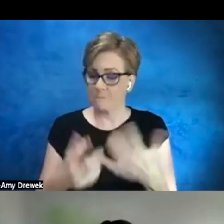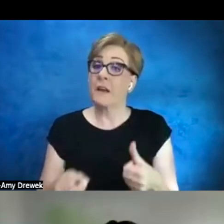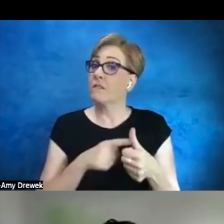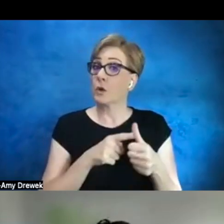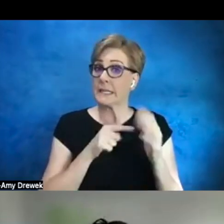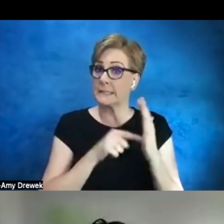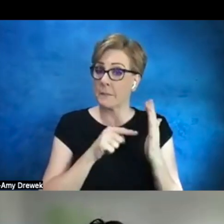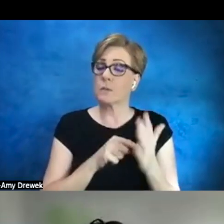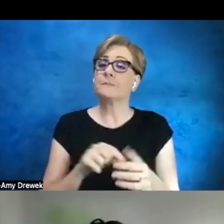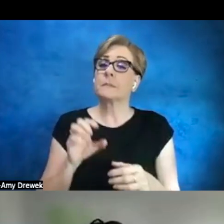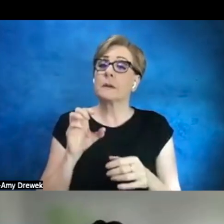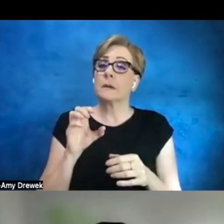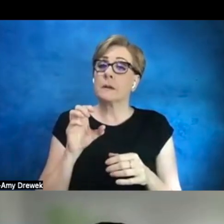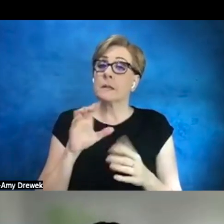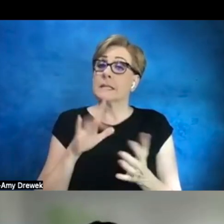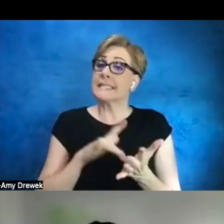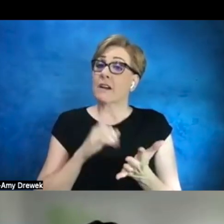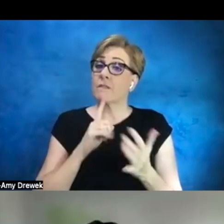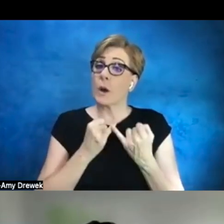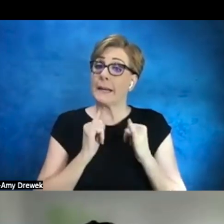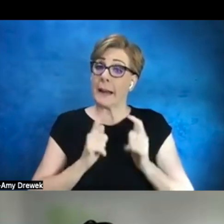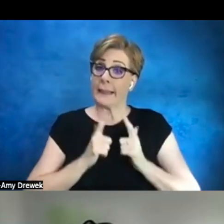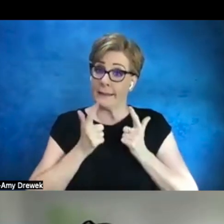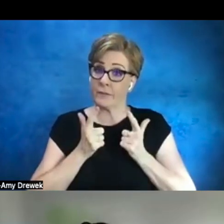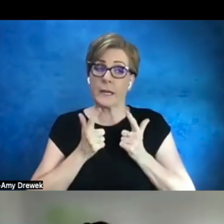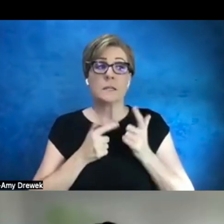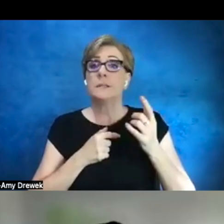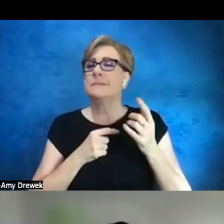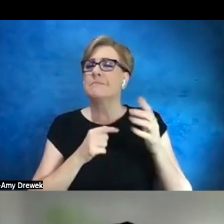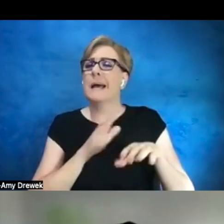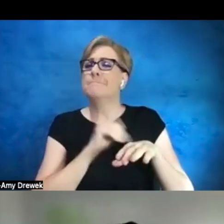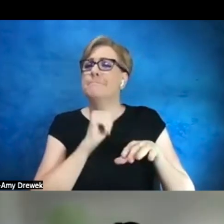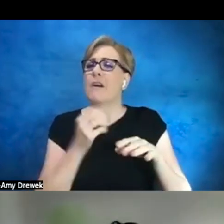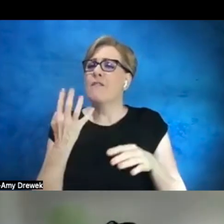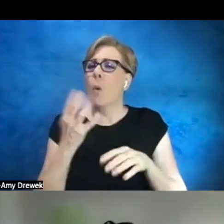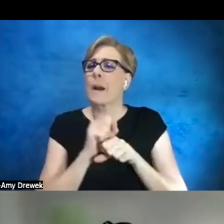independent living brings four employees from a local business to do one on one mentorship